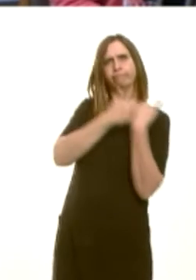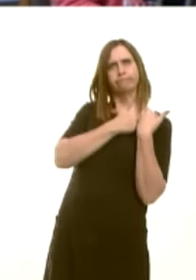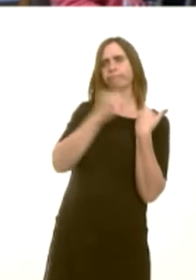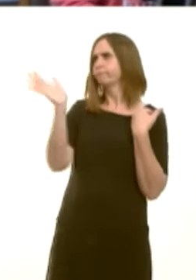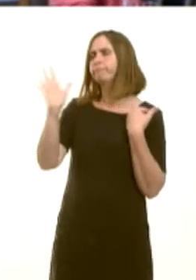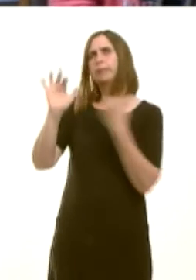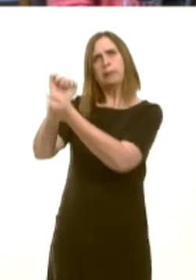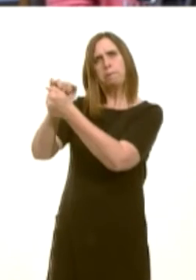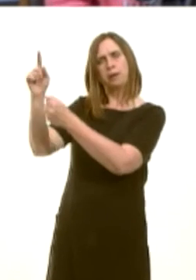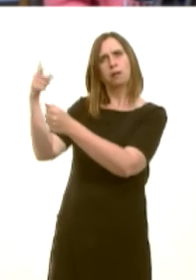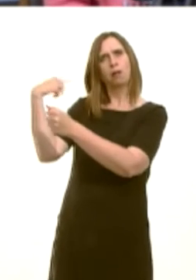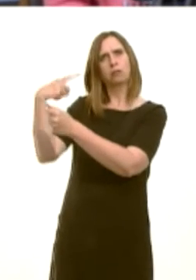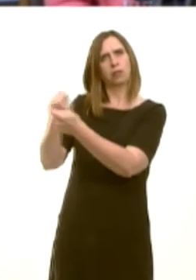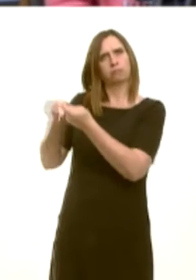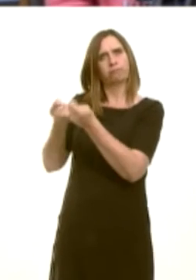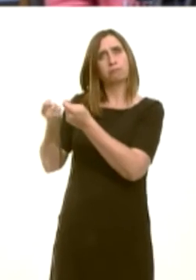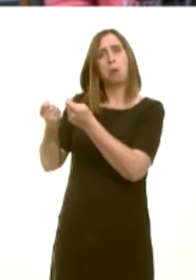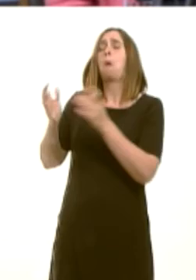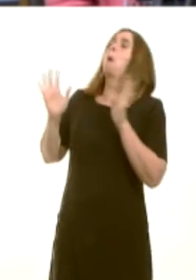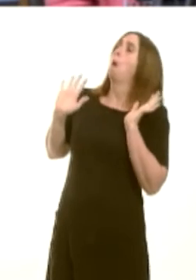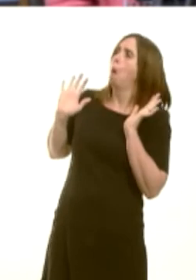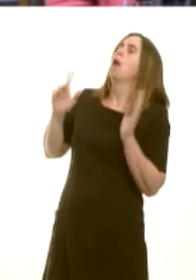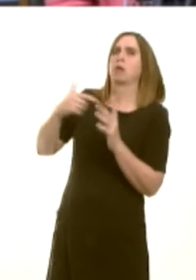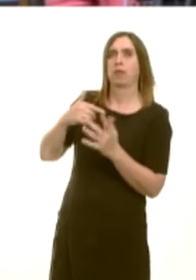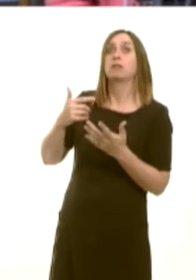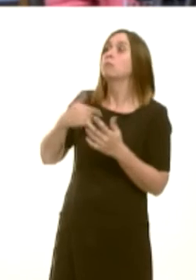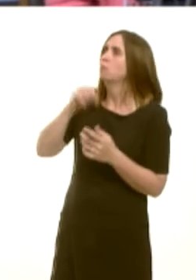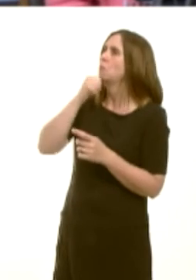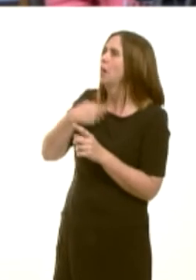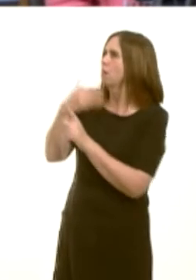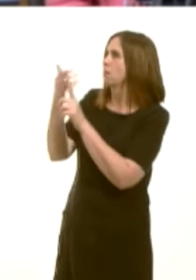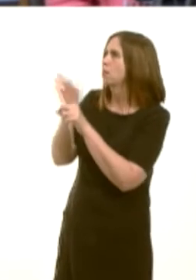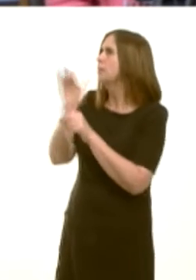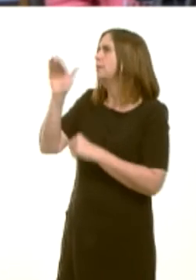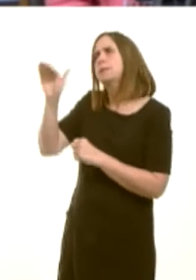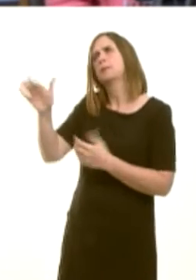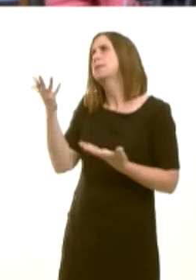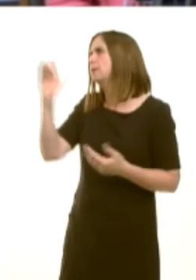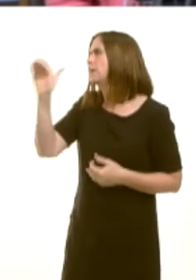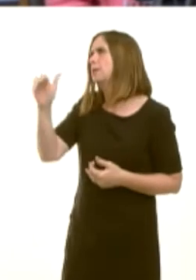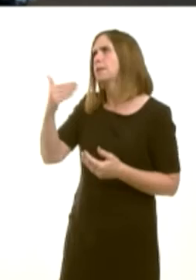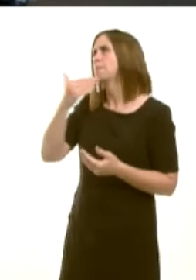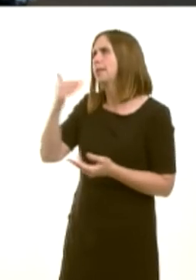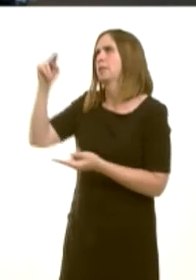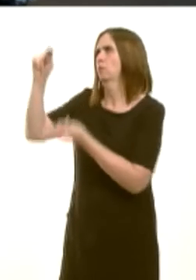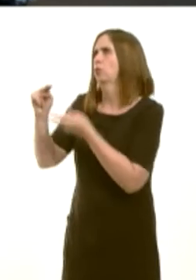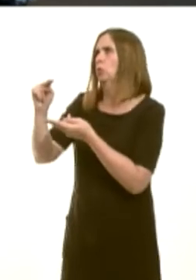then yes, of course, I would be urging the UK Government, as it legislates for England and Wales, to reduce the drink-drive limit. Y Llywydd / The Presiding Officer: We now